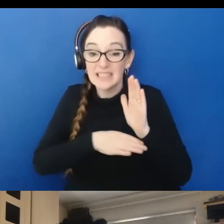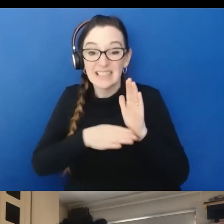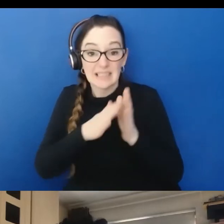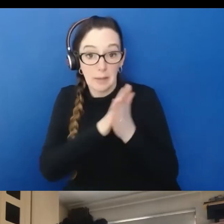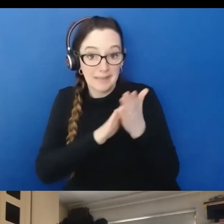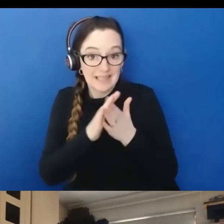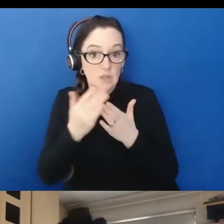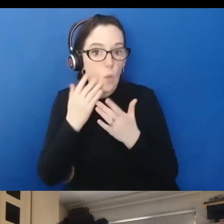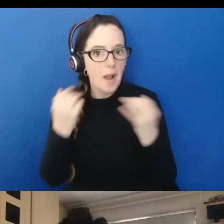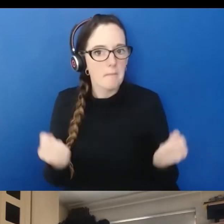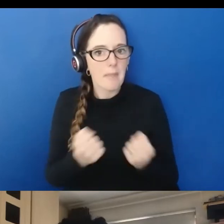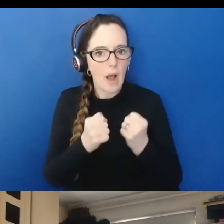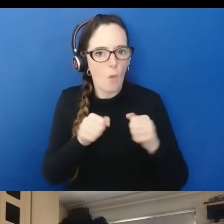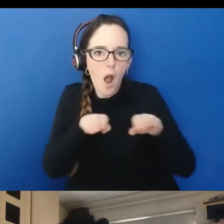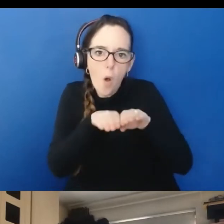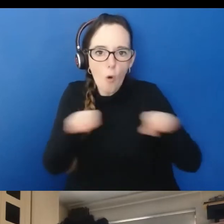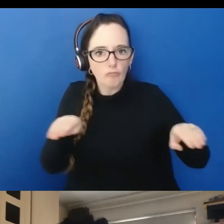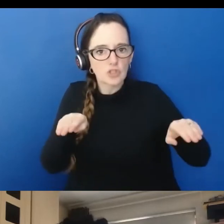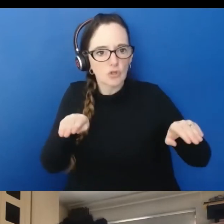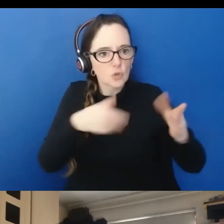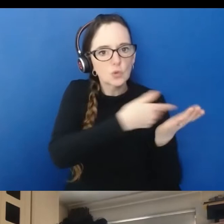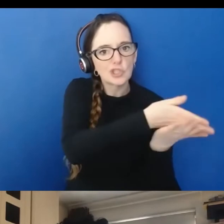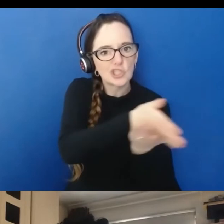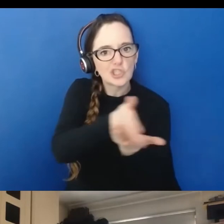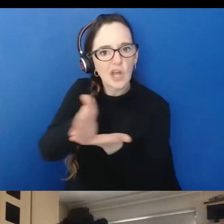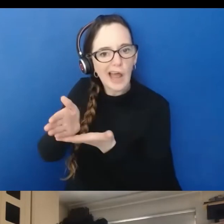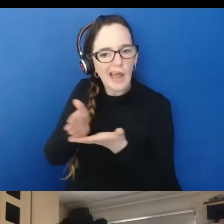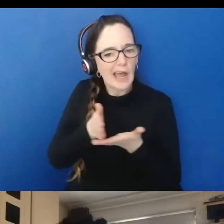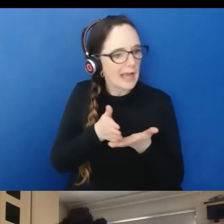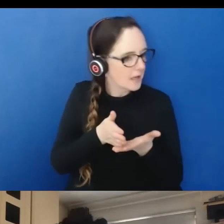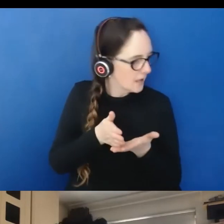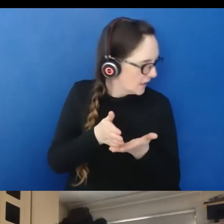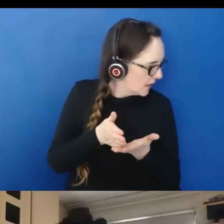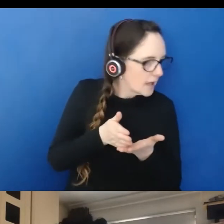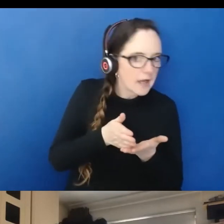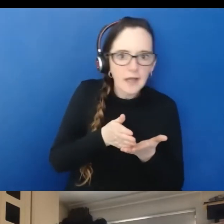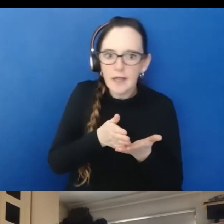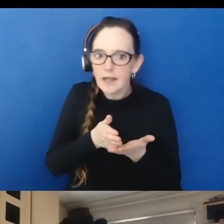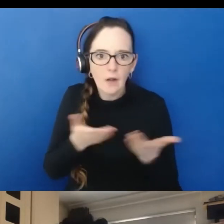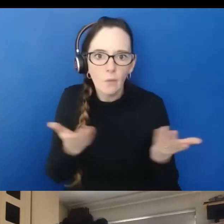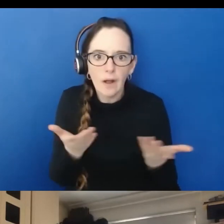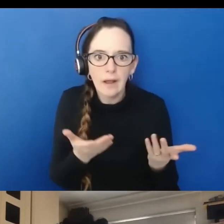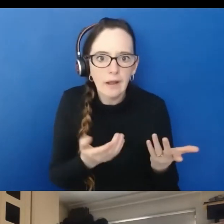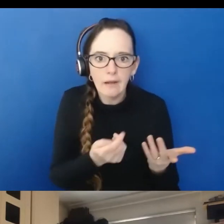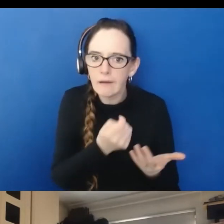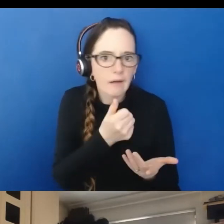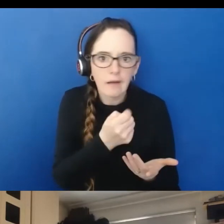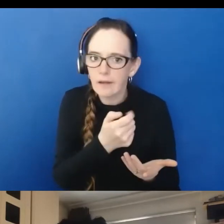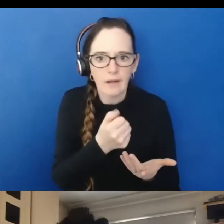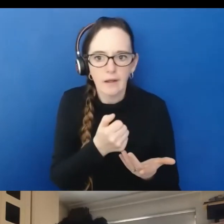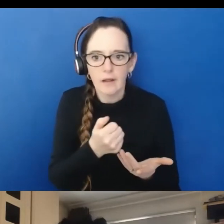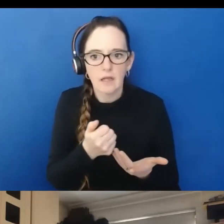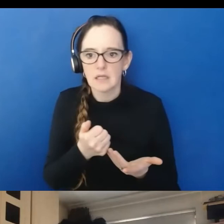of power and decision making, it s very infrequently that we would go to a space of radical friendship